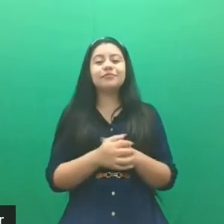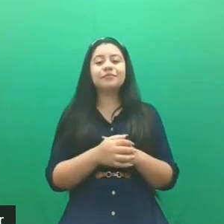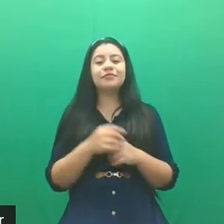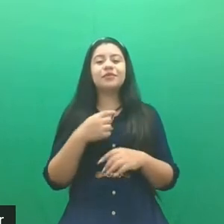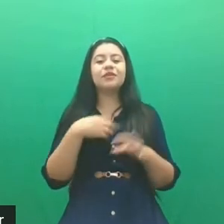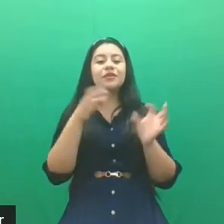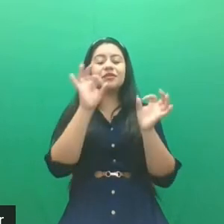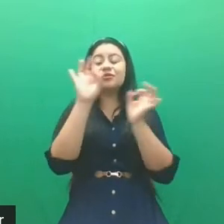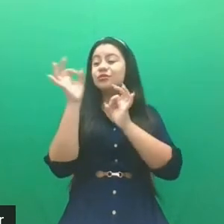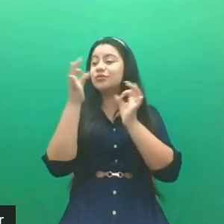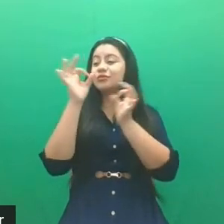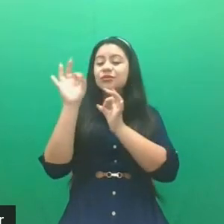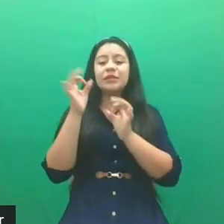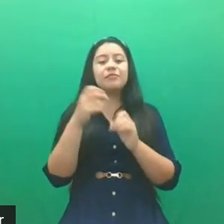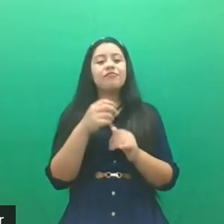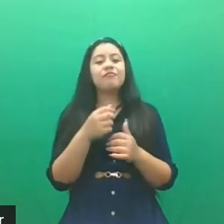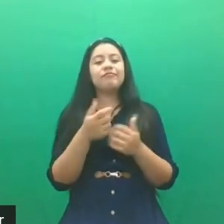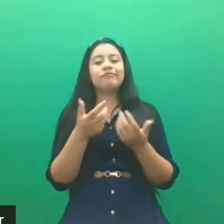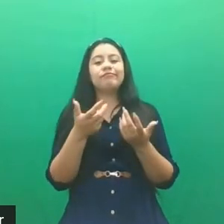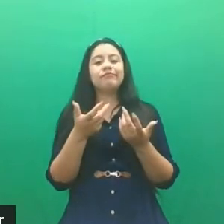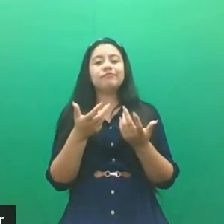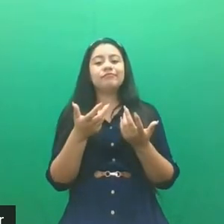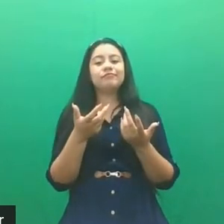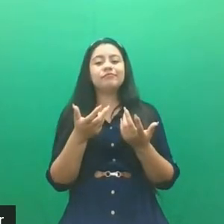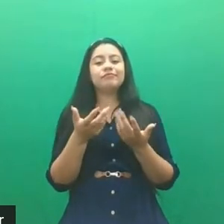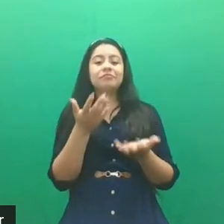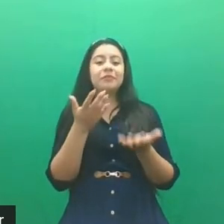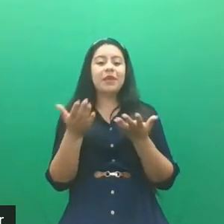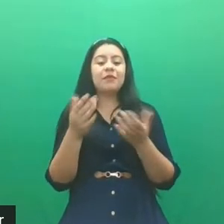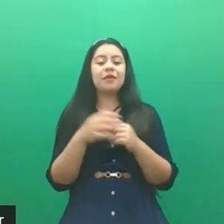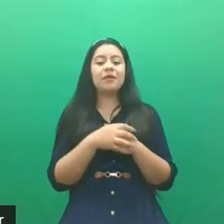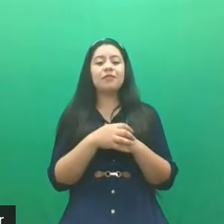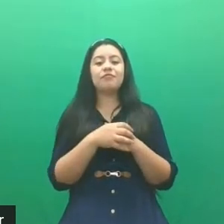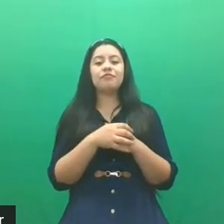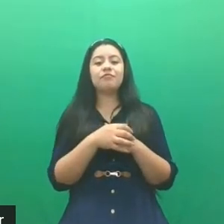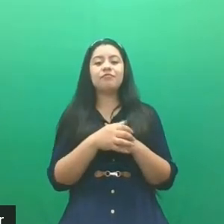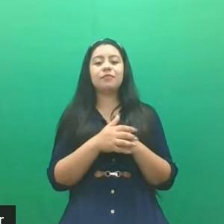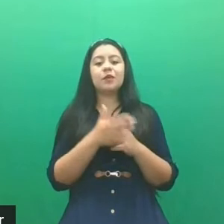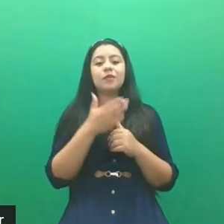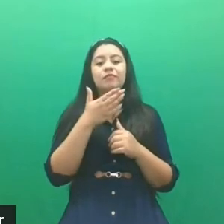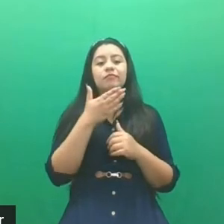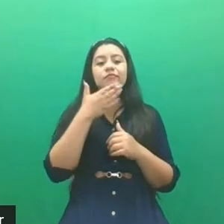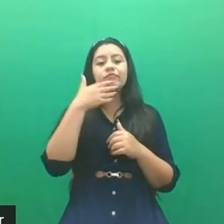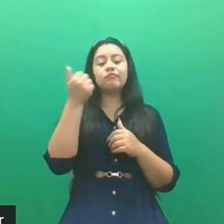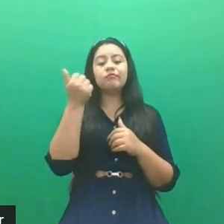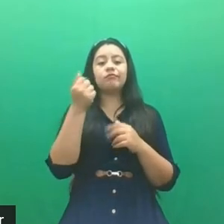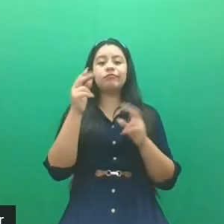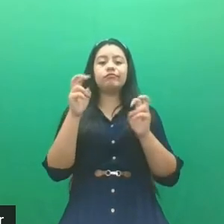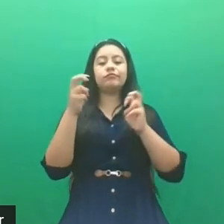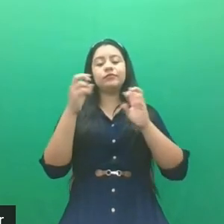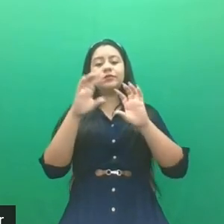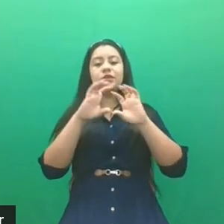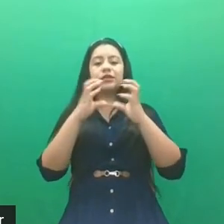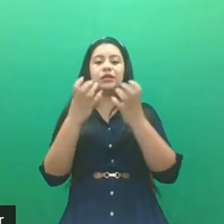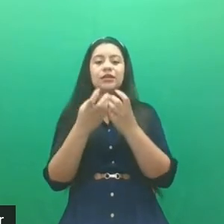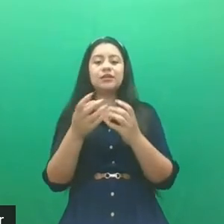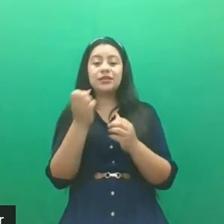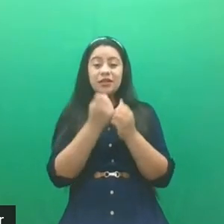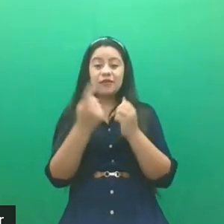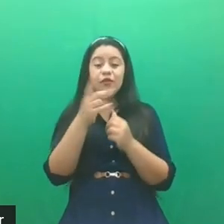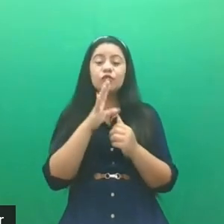by some of the exemplar or best-in-class examples that everybody talks about in the museum field,